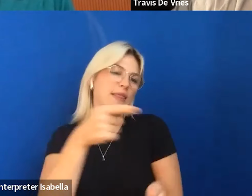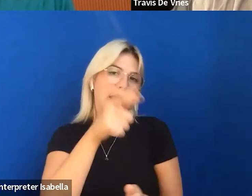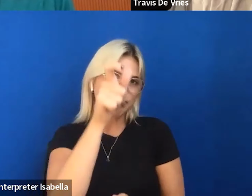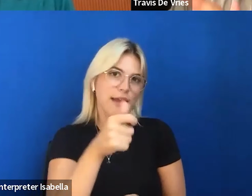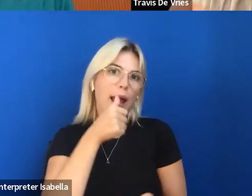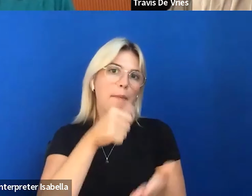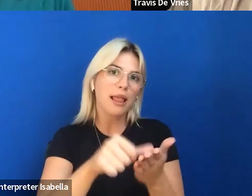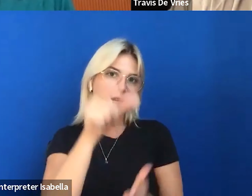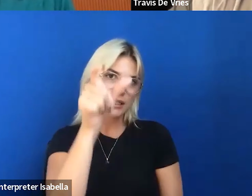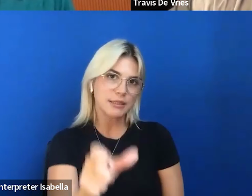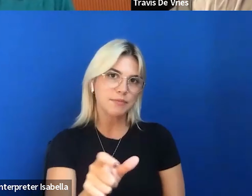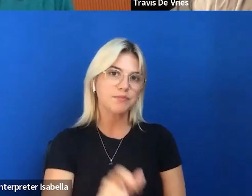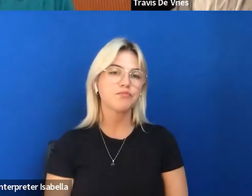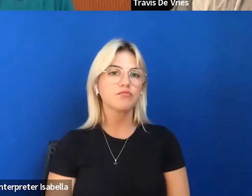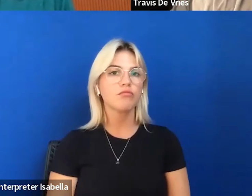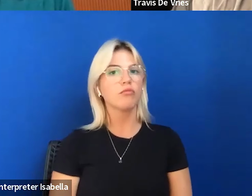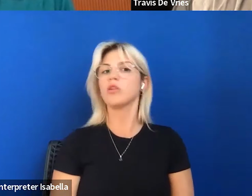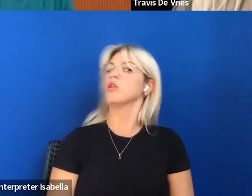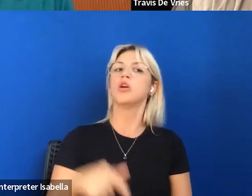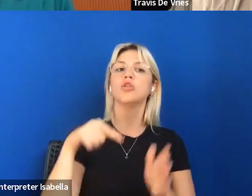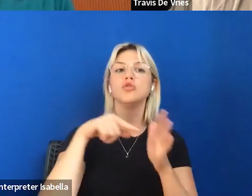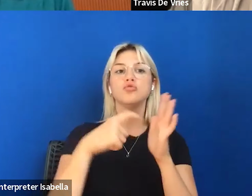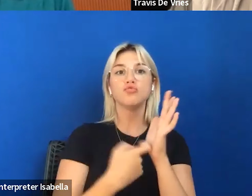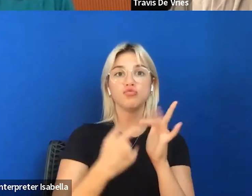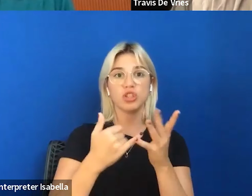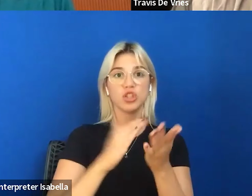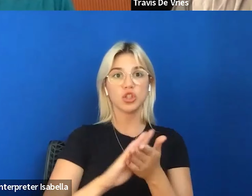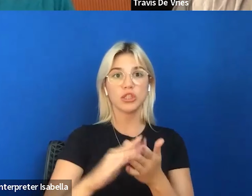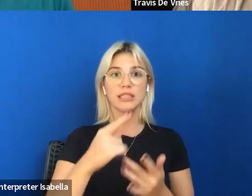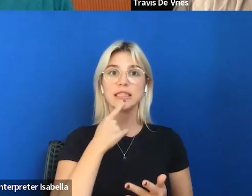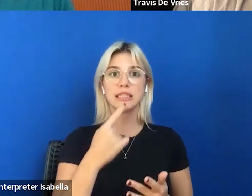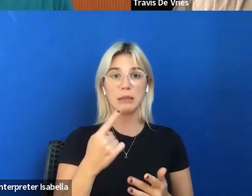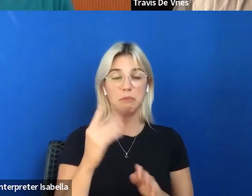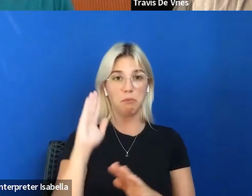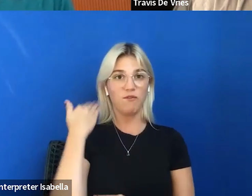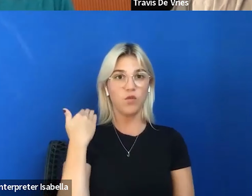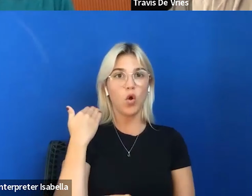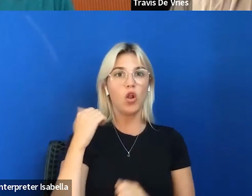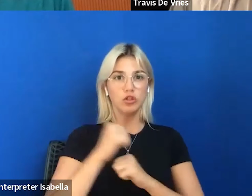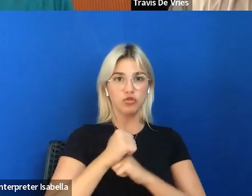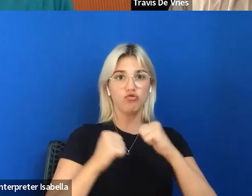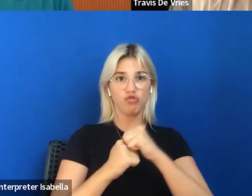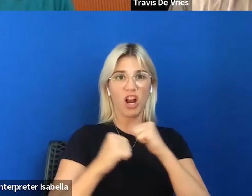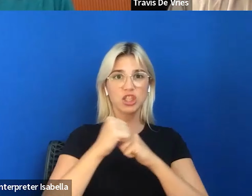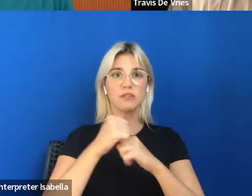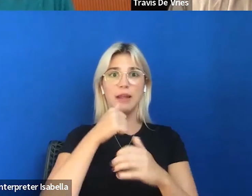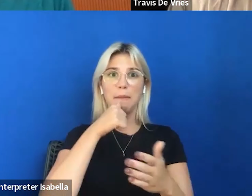As Trish mentioned, the structure of the Australia Council applications clearly state at a moment that,